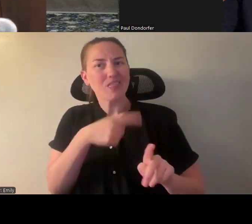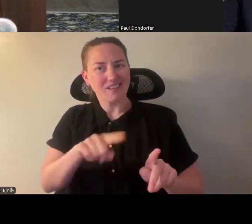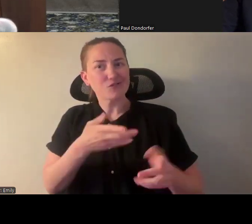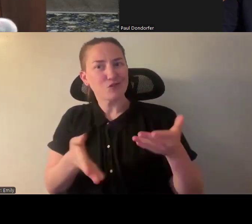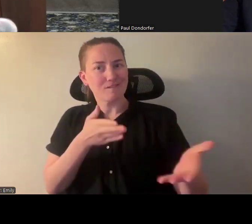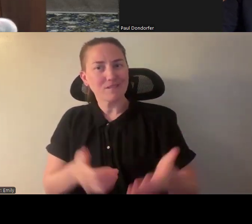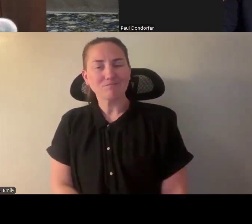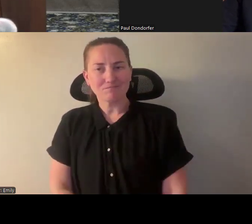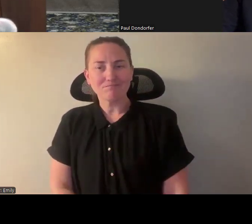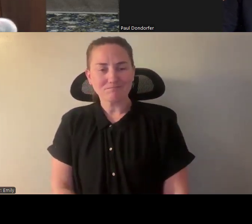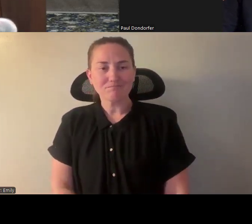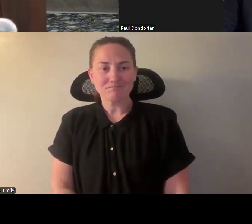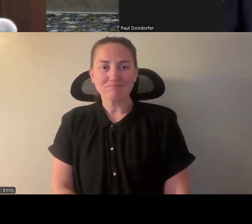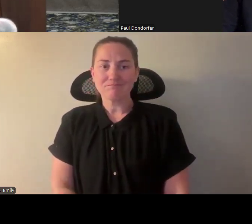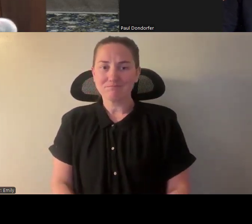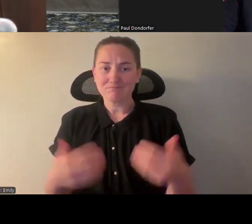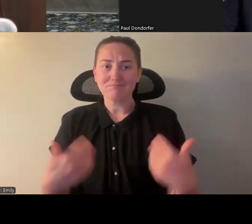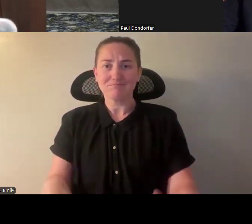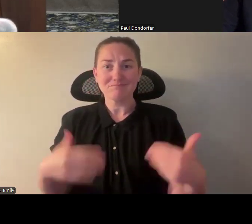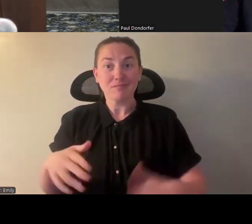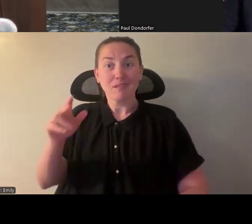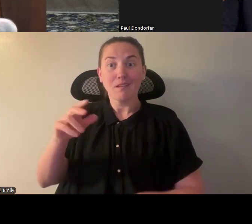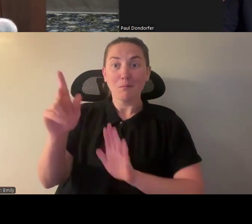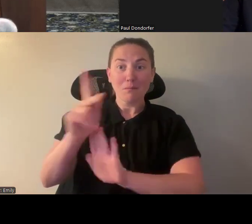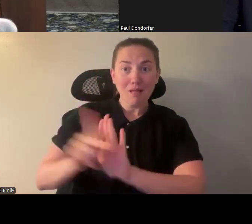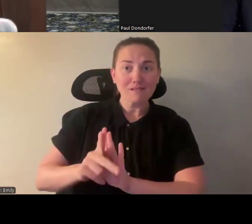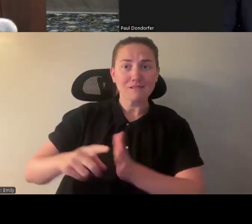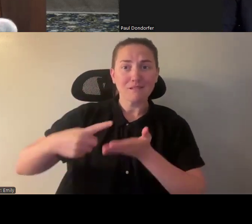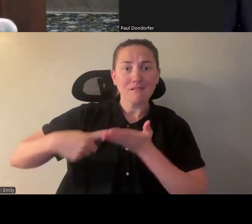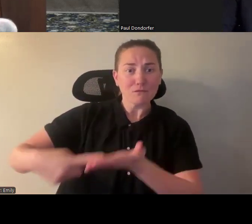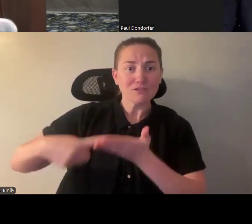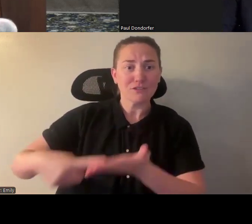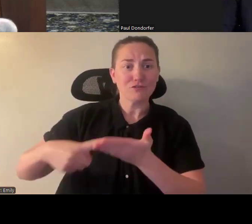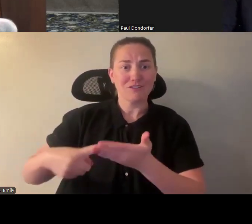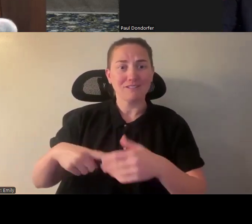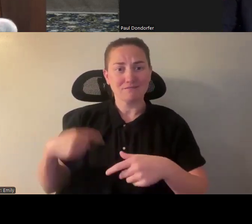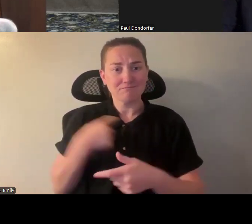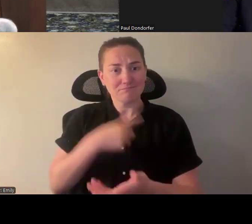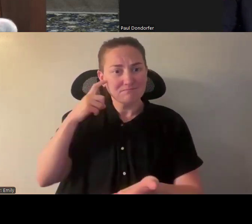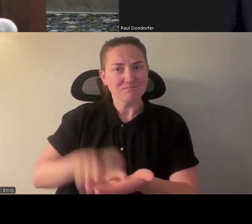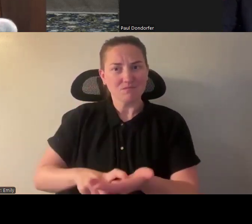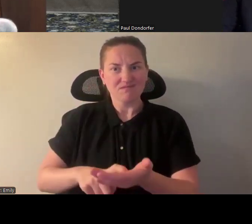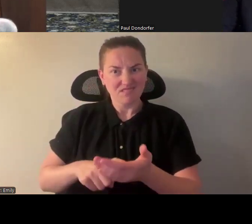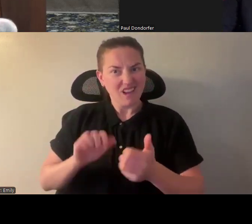We see how it in how policy conversation and hell are held not just in government building